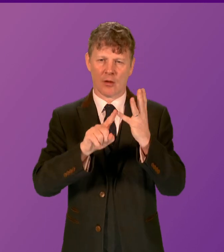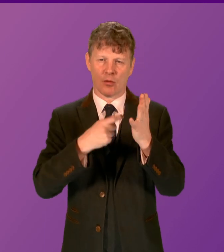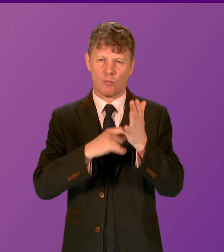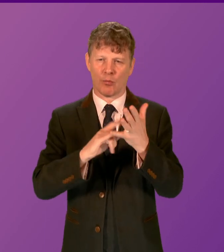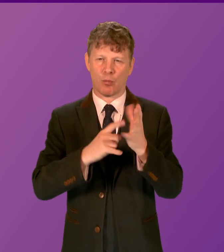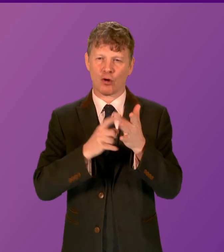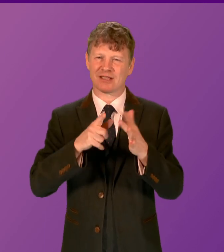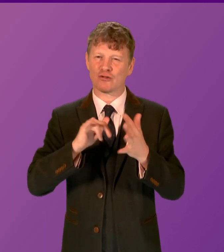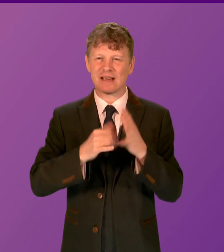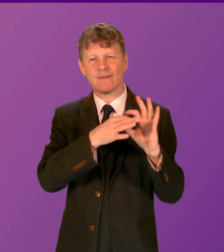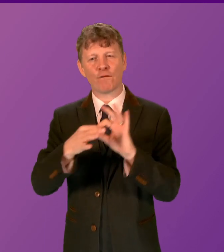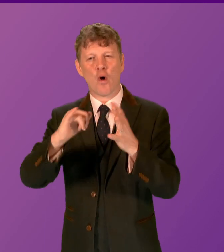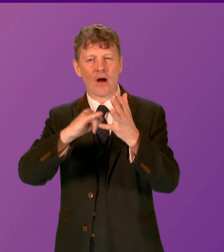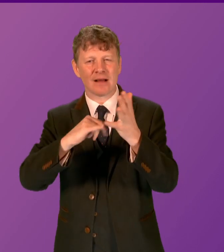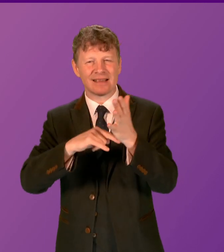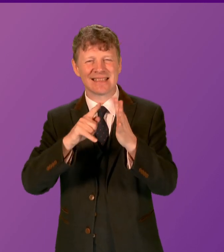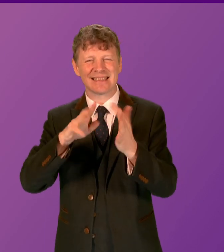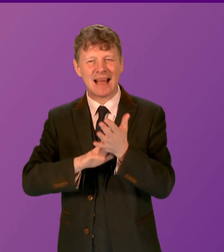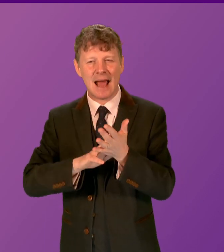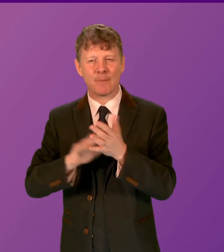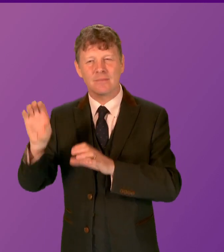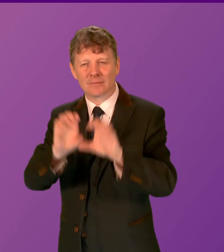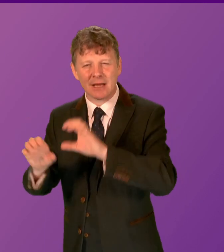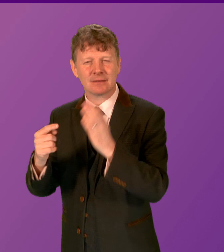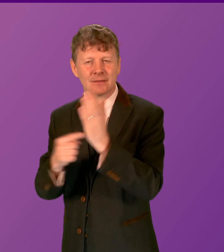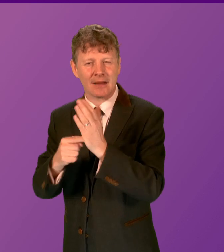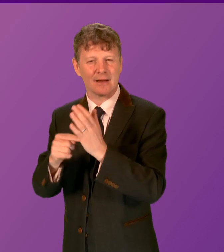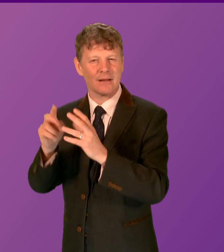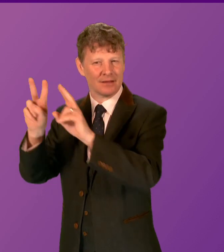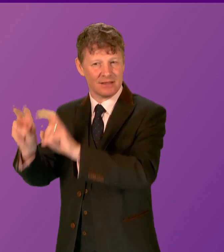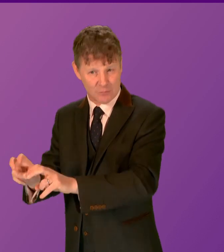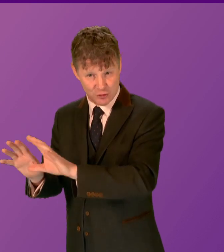There is also the preference waiver scheme, through which teachers who are willing to